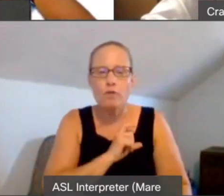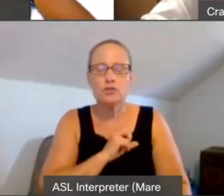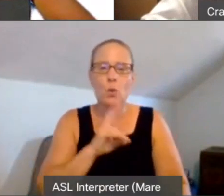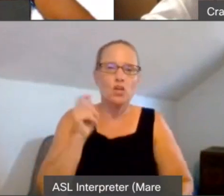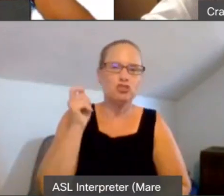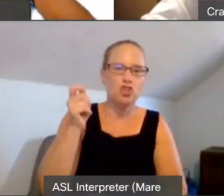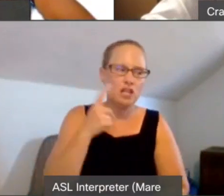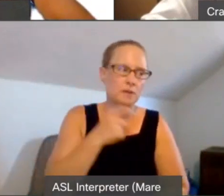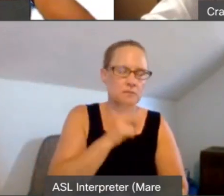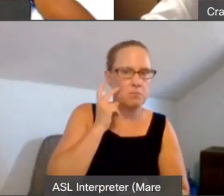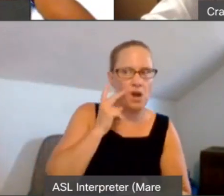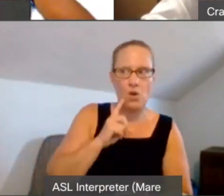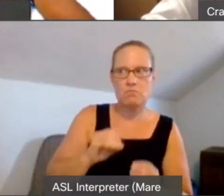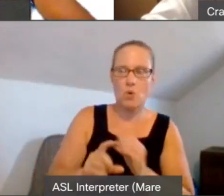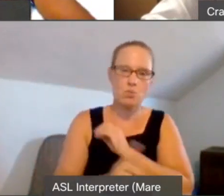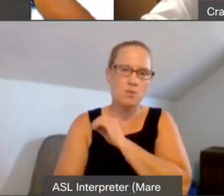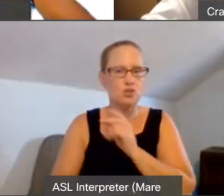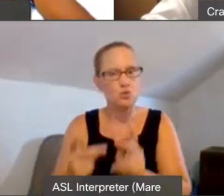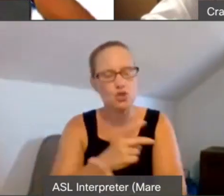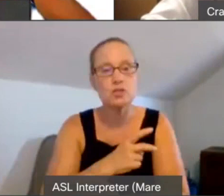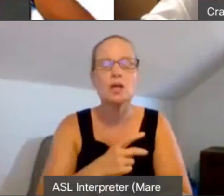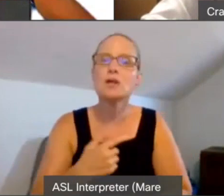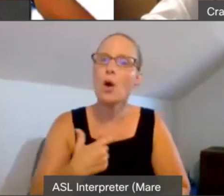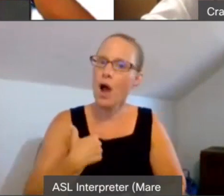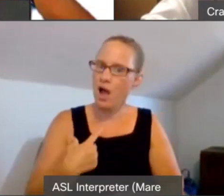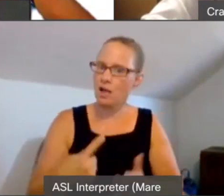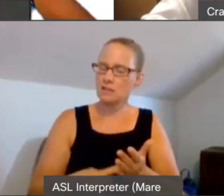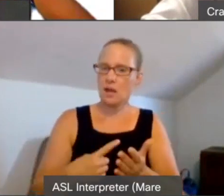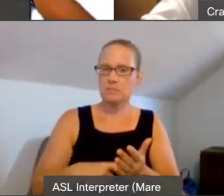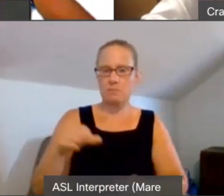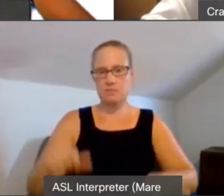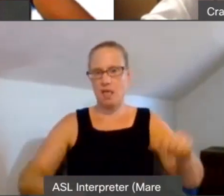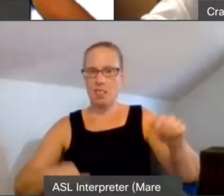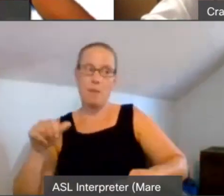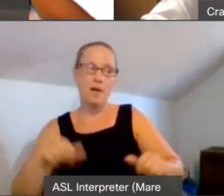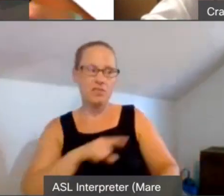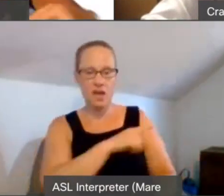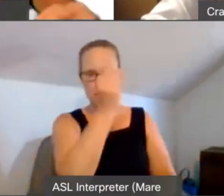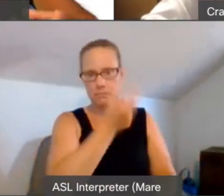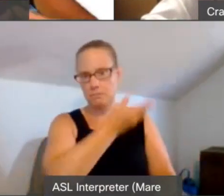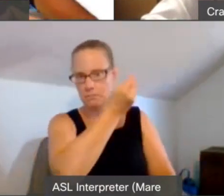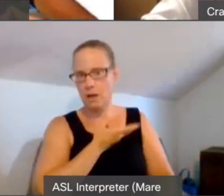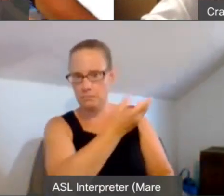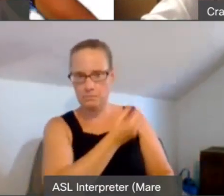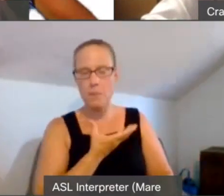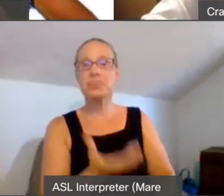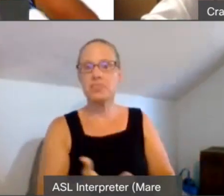So I often get in that dilemma where I'm told a lot of things that can alter, you know,